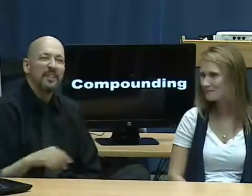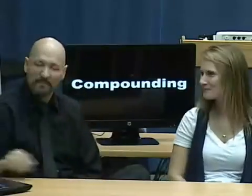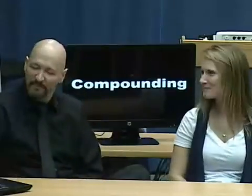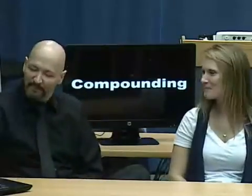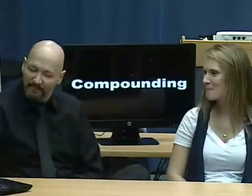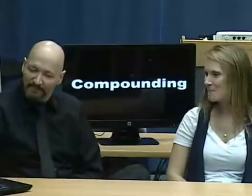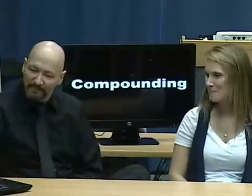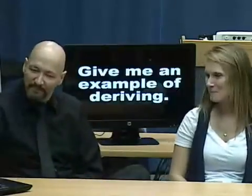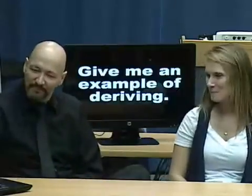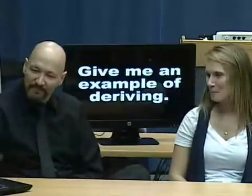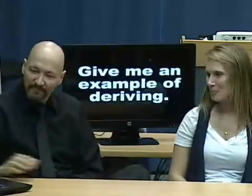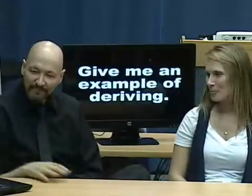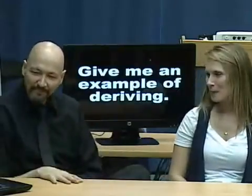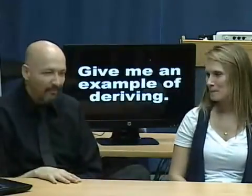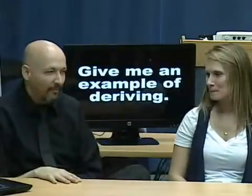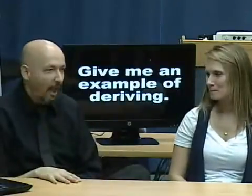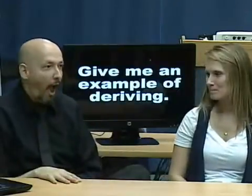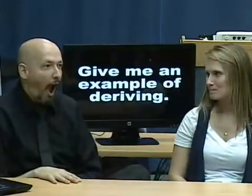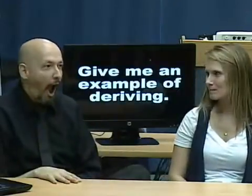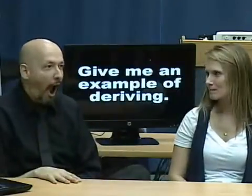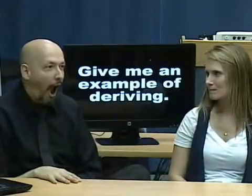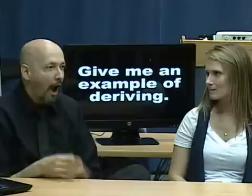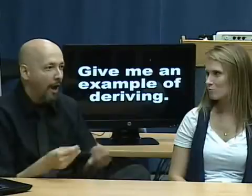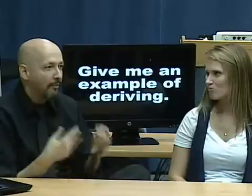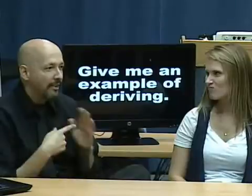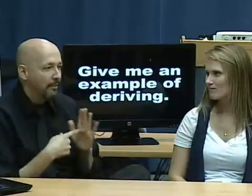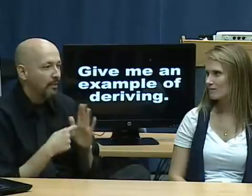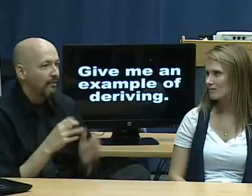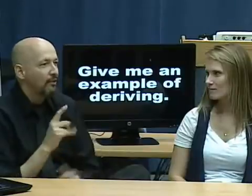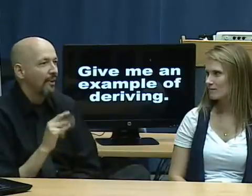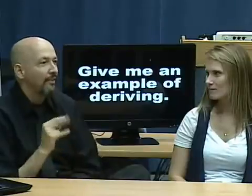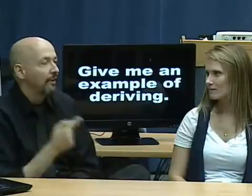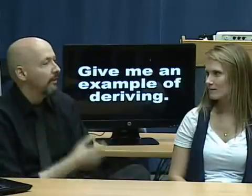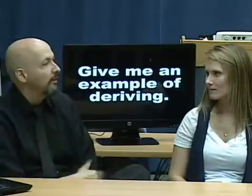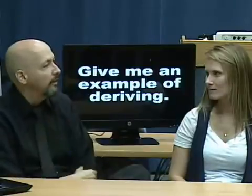Fine. I get it. OK. Give me an example of DERIVING.